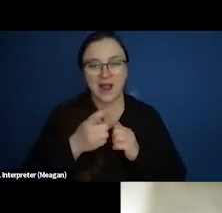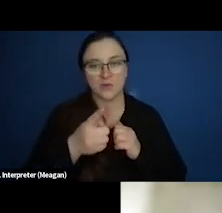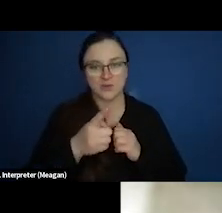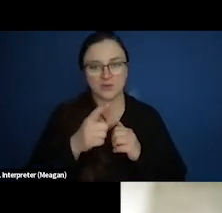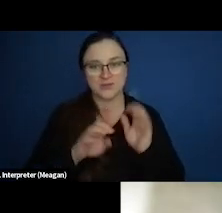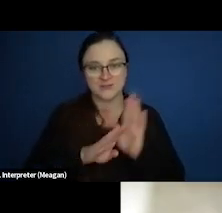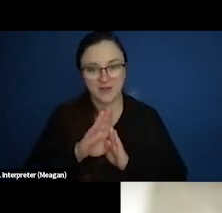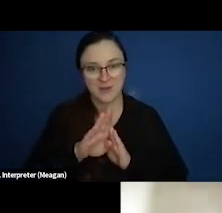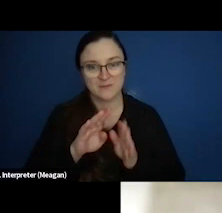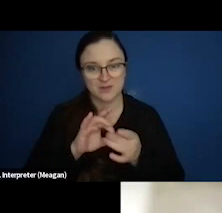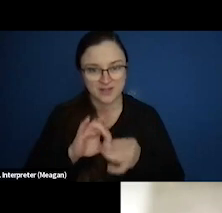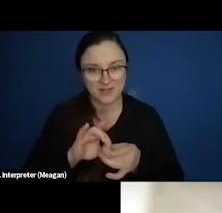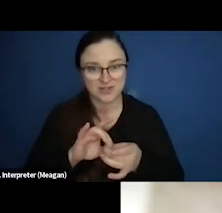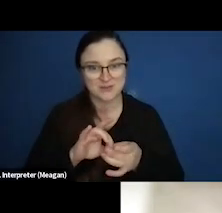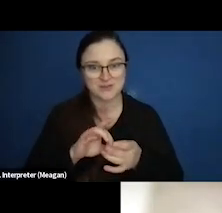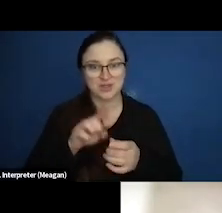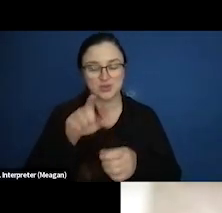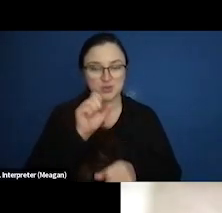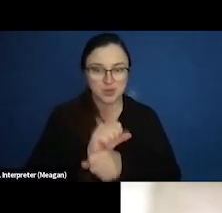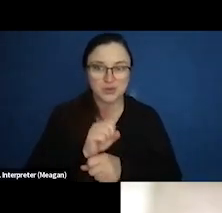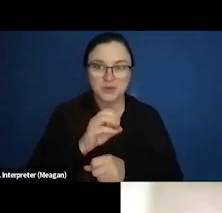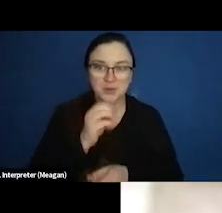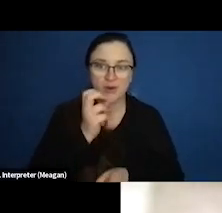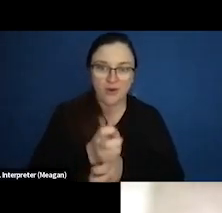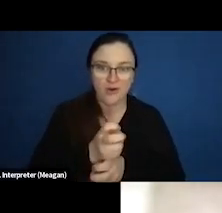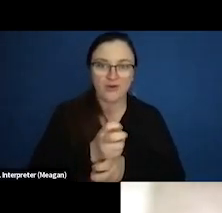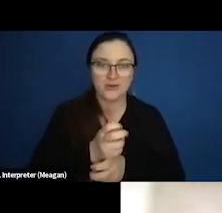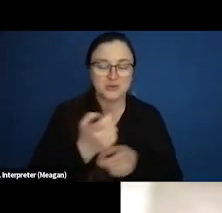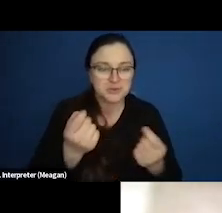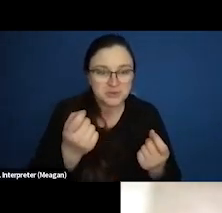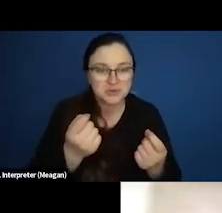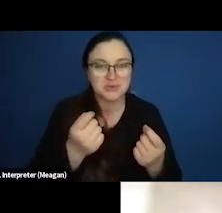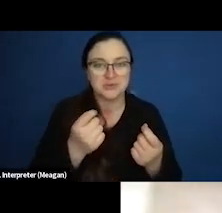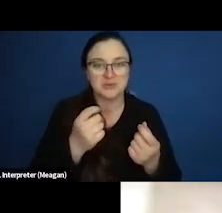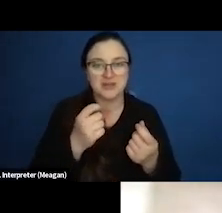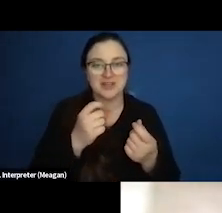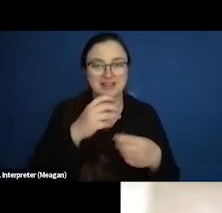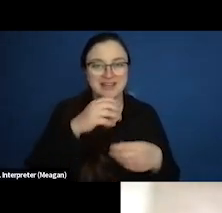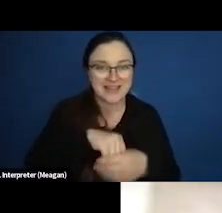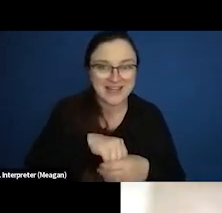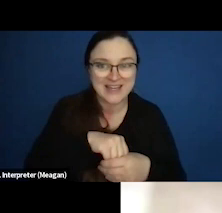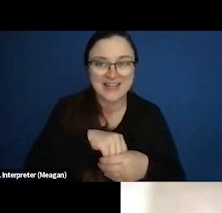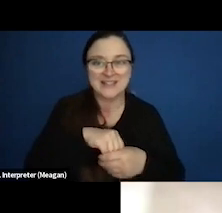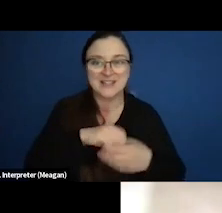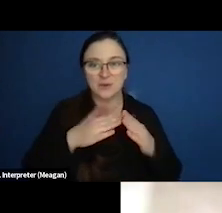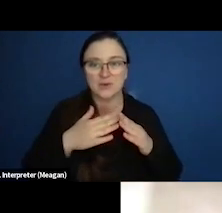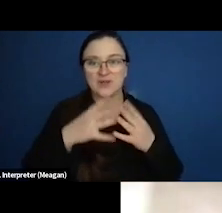and the lengths to which you go to like be in community and places and spaces